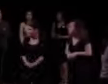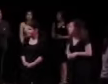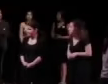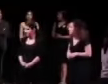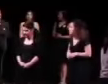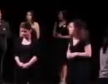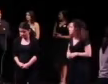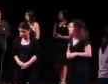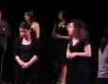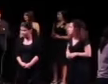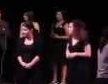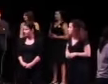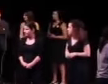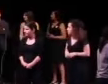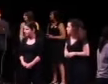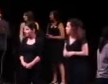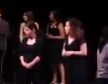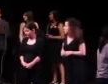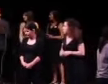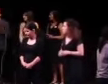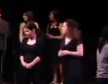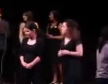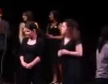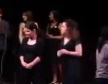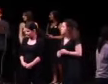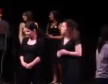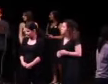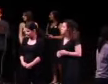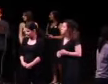Right, so neither way was incorrect, I don't think.